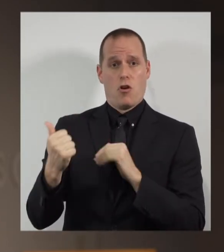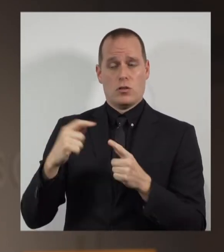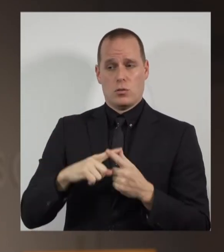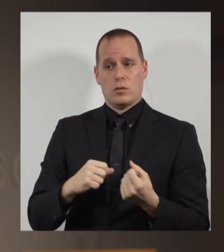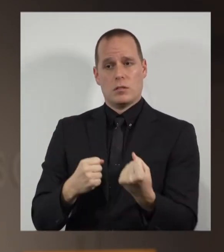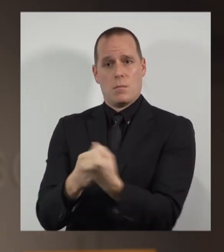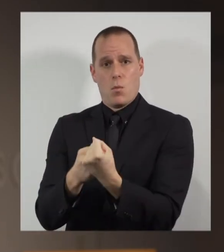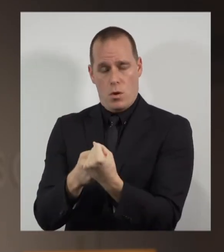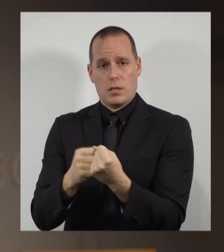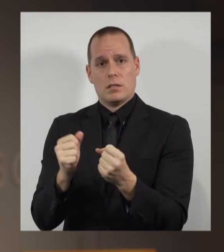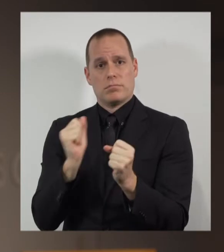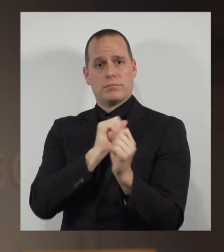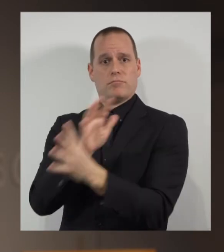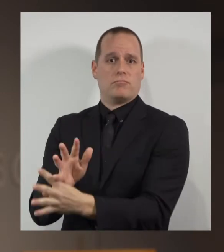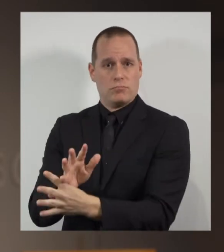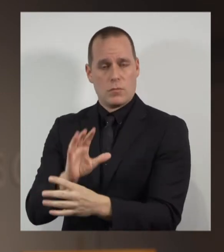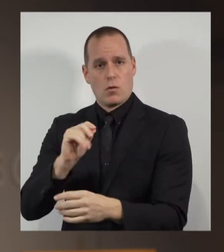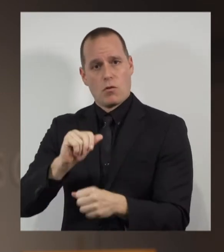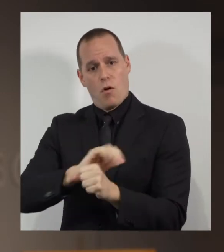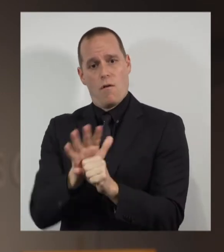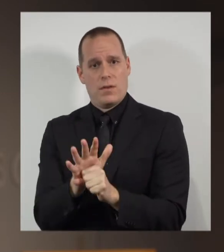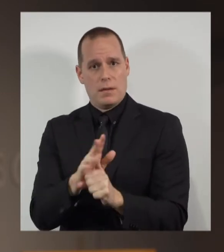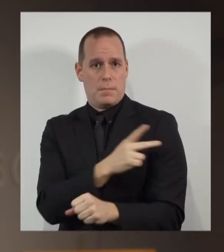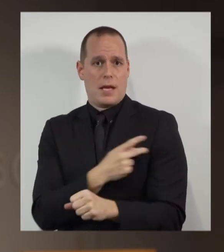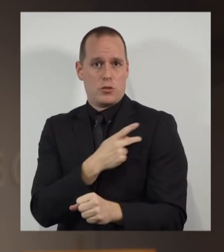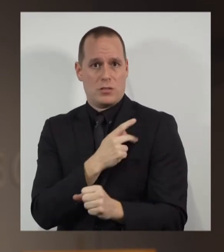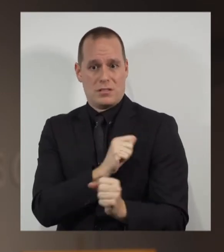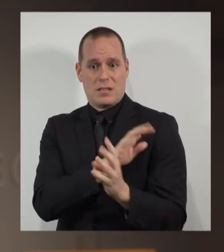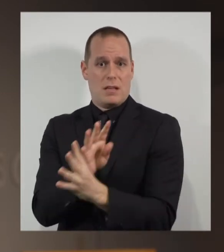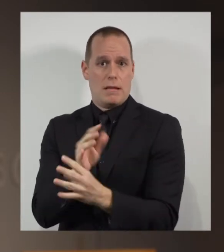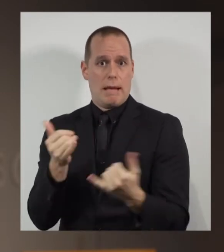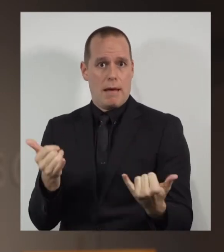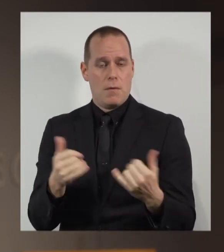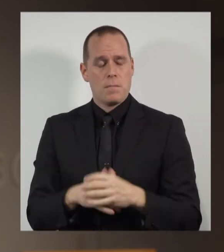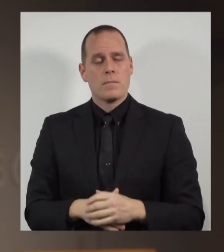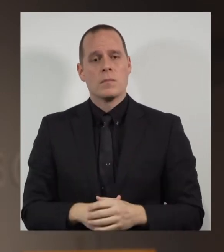in COVID-19 patients, so we’re working to accomplish this now.